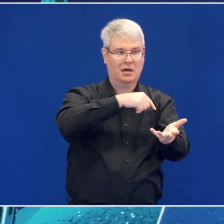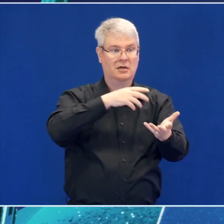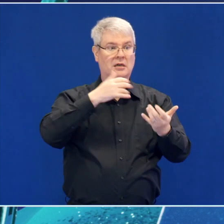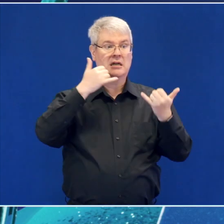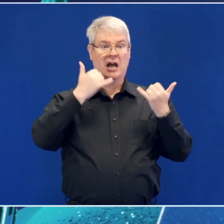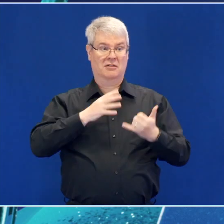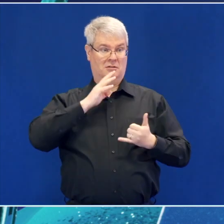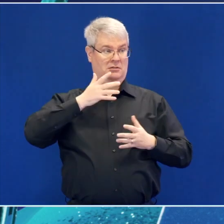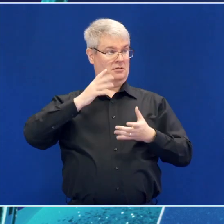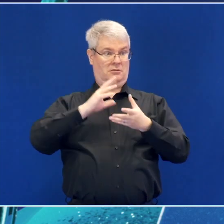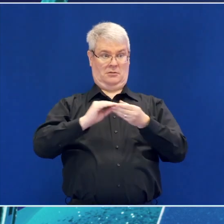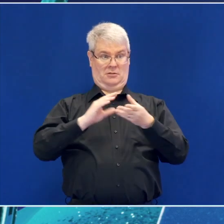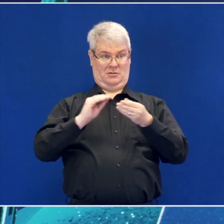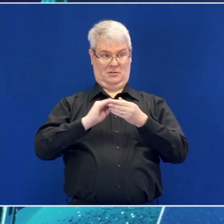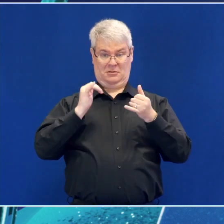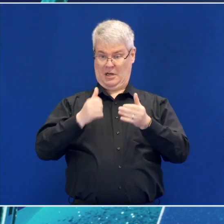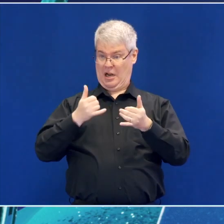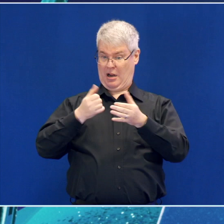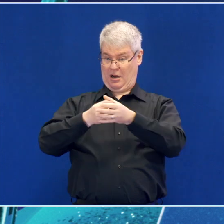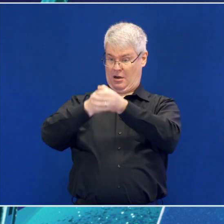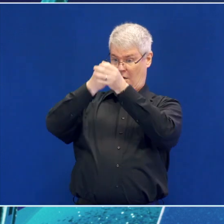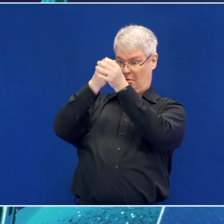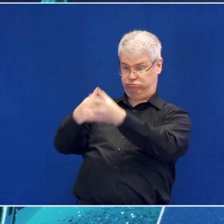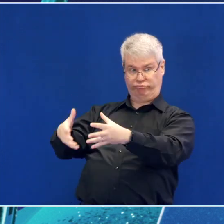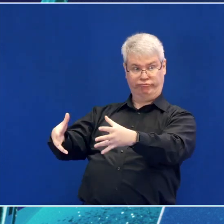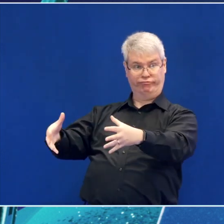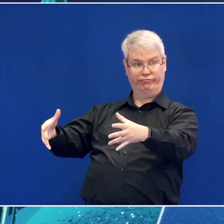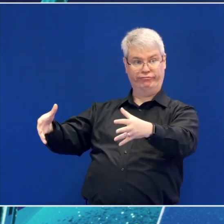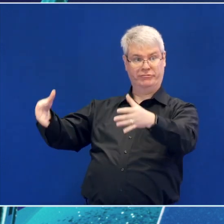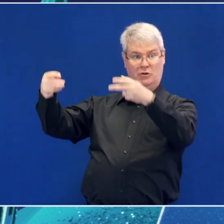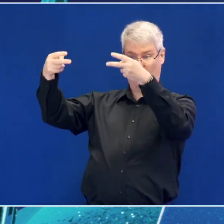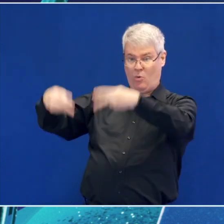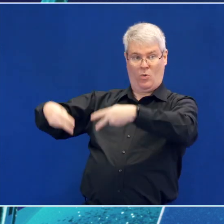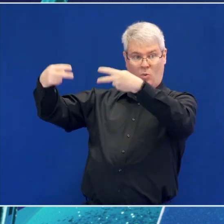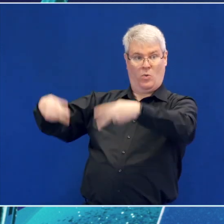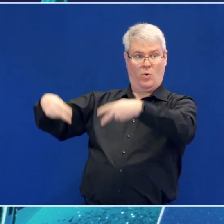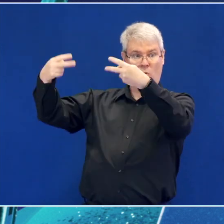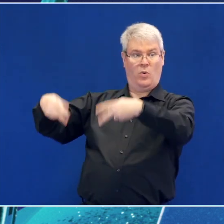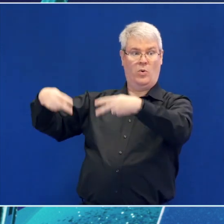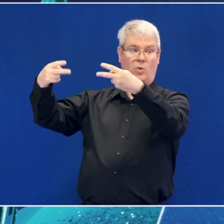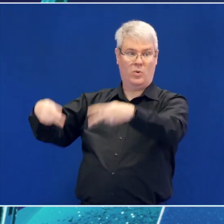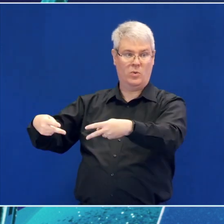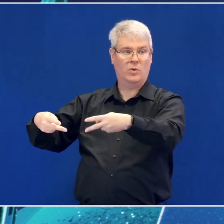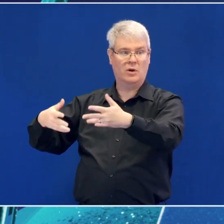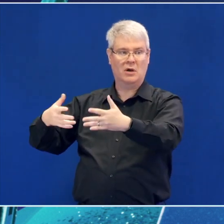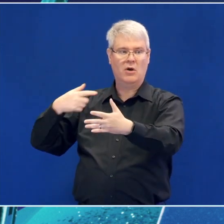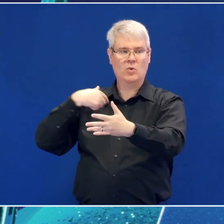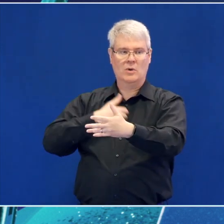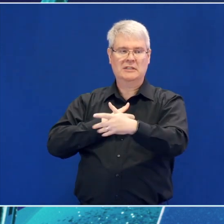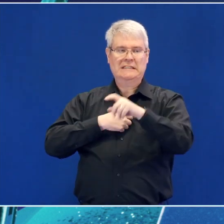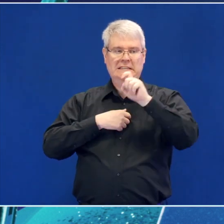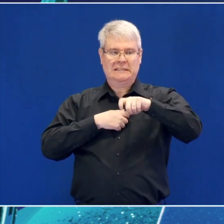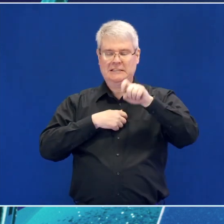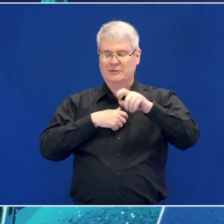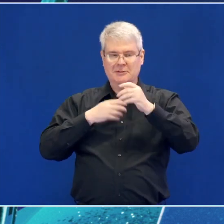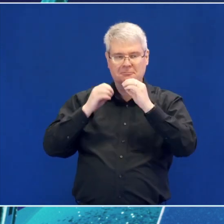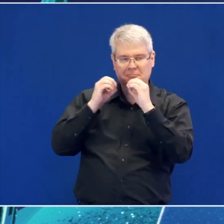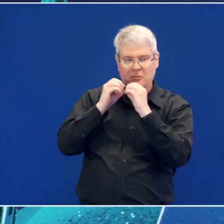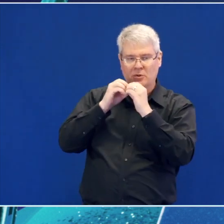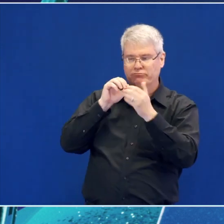But aside from the scaling problem, there are certain approaches that we can take. And some approaches are better than others.